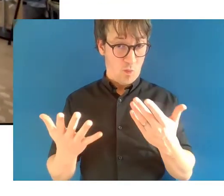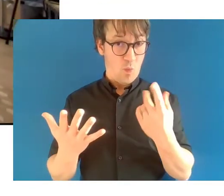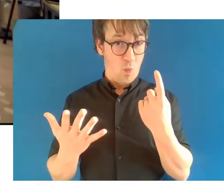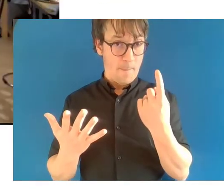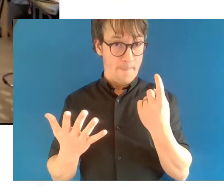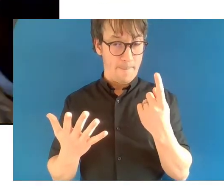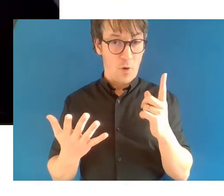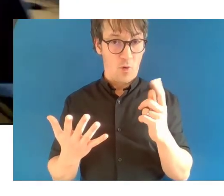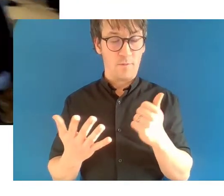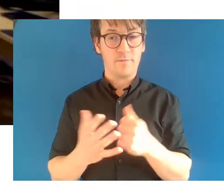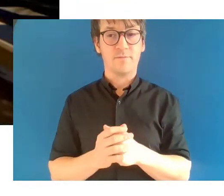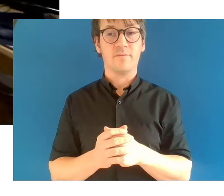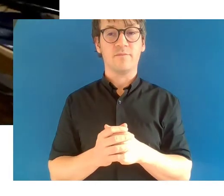do.